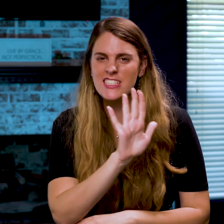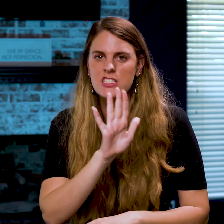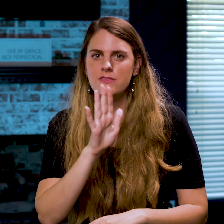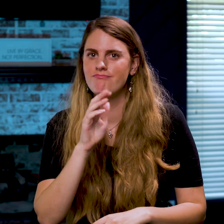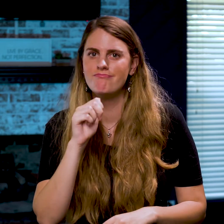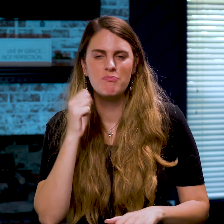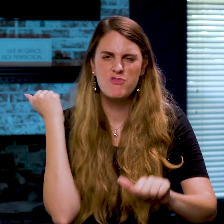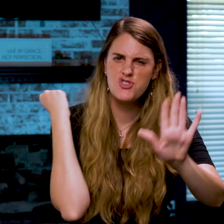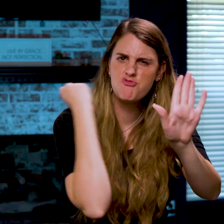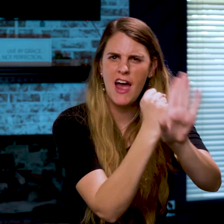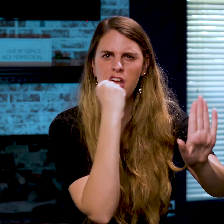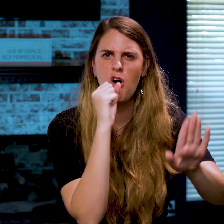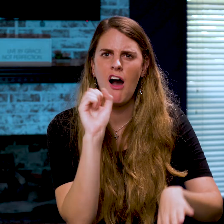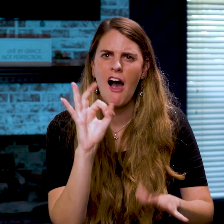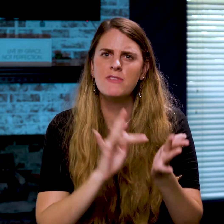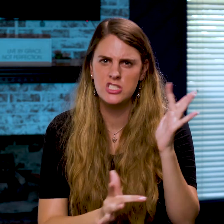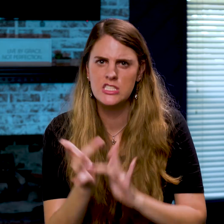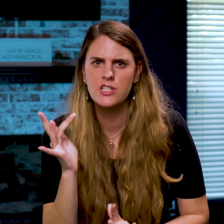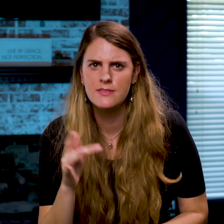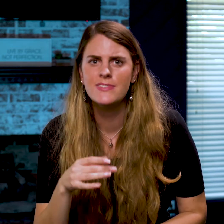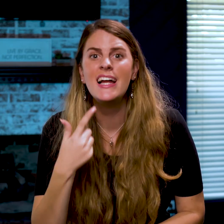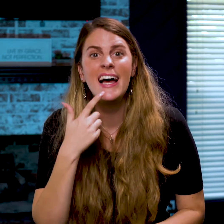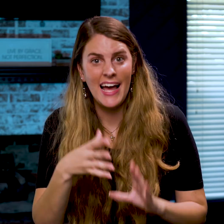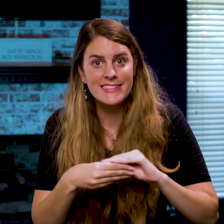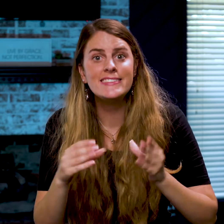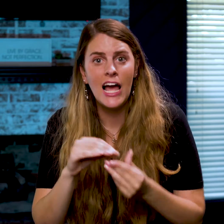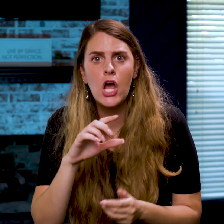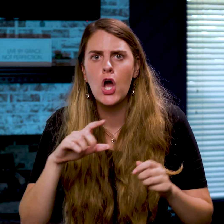betrayal of Jesus. It says,